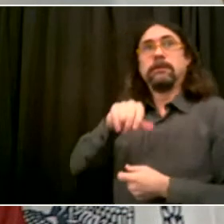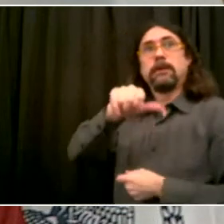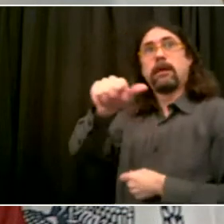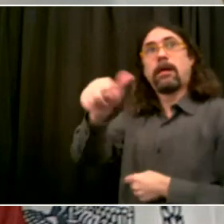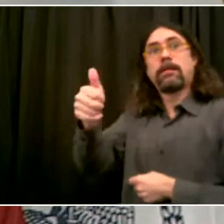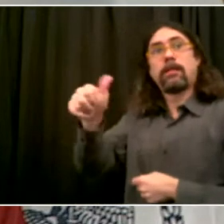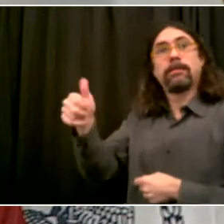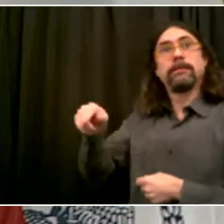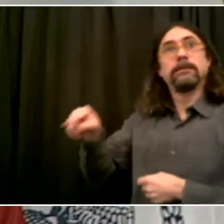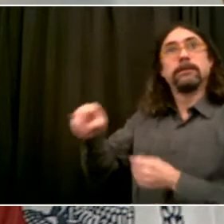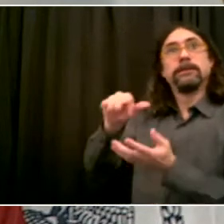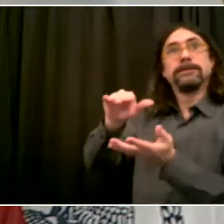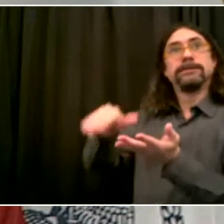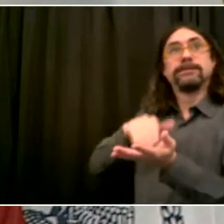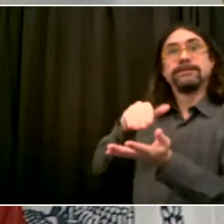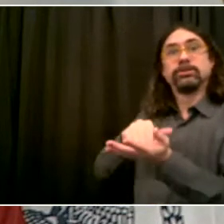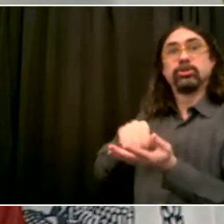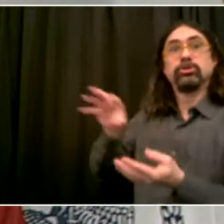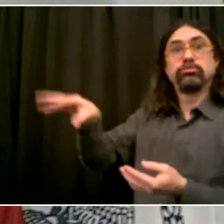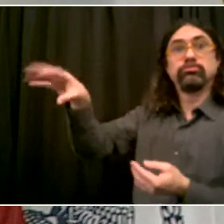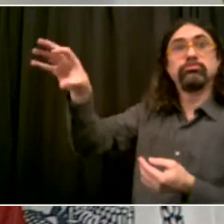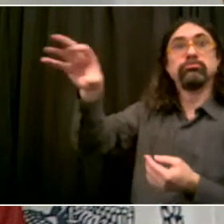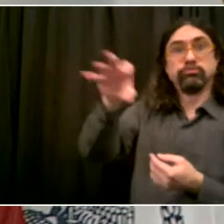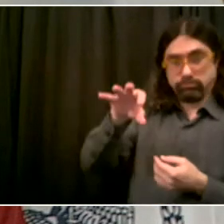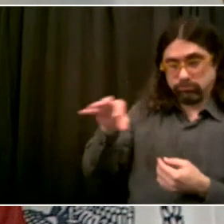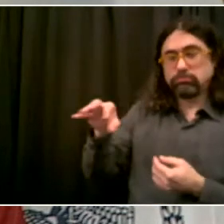PROPER TRANSLATION FOR CHINESESE OR OTHER MAAR JOLALAGNUAUAS E IITHN E E ITCYY. NUMBER ONE, DOES